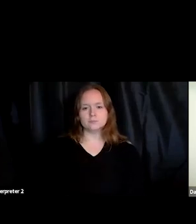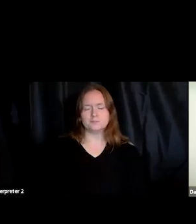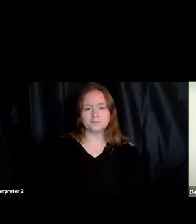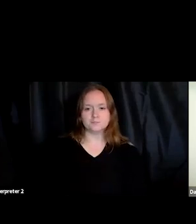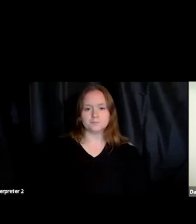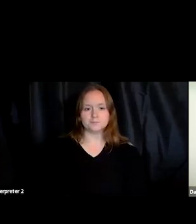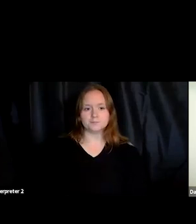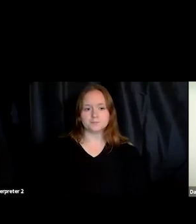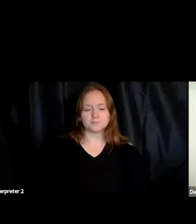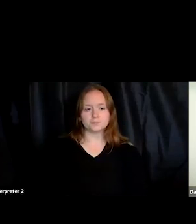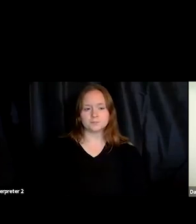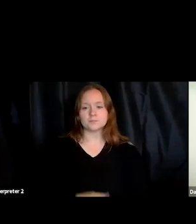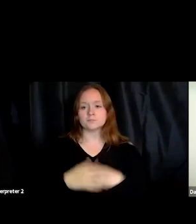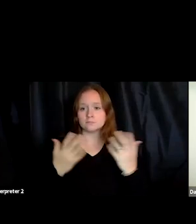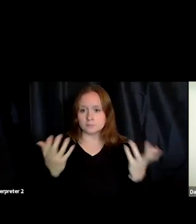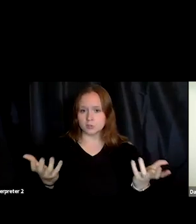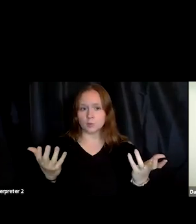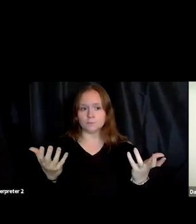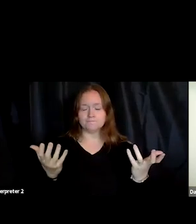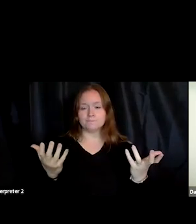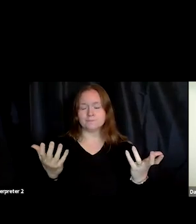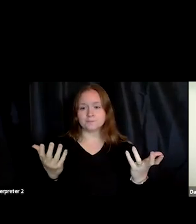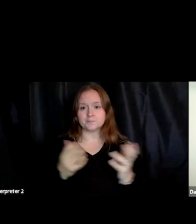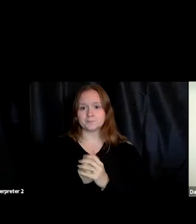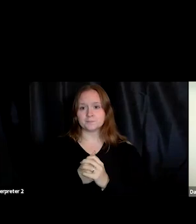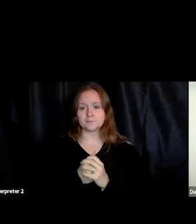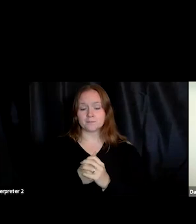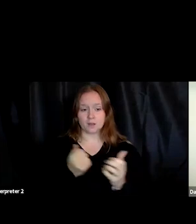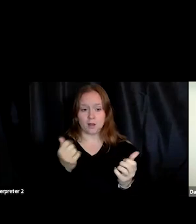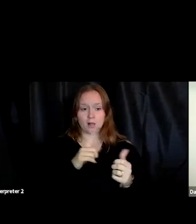And so with doing all of those kind of practices and those exercises,